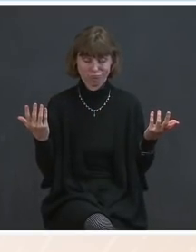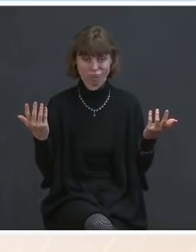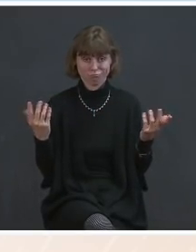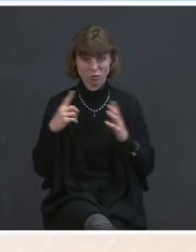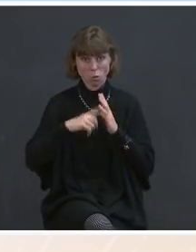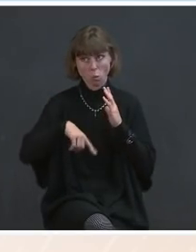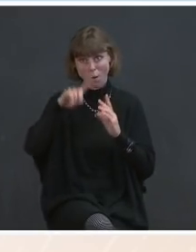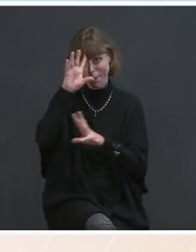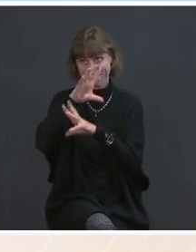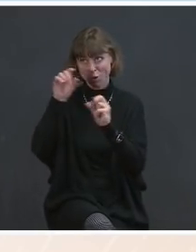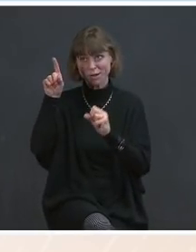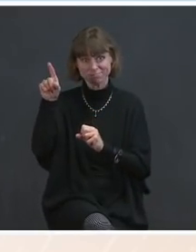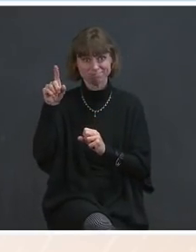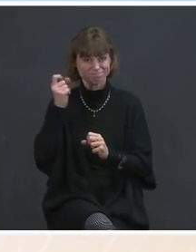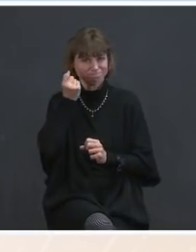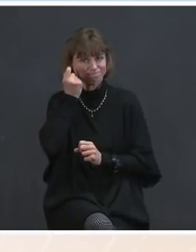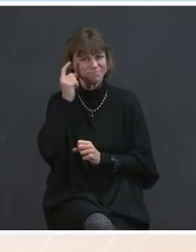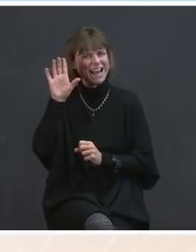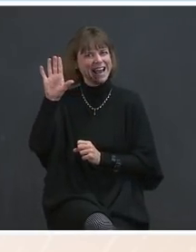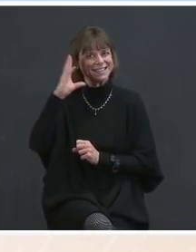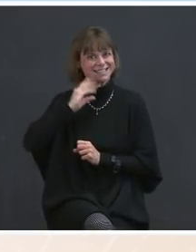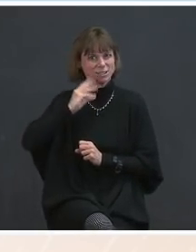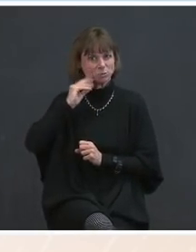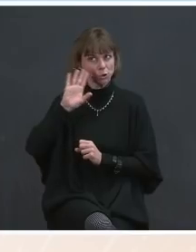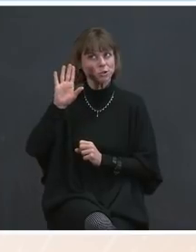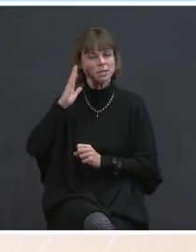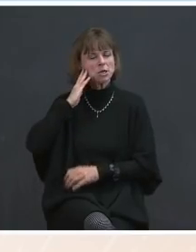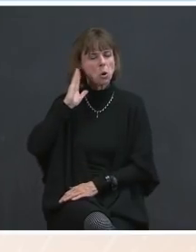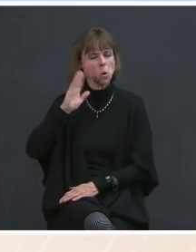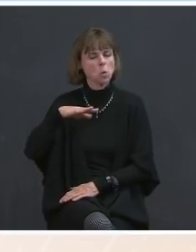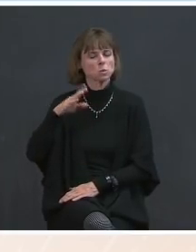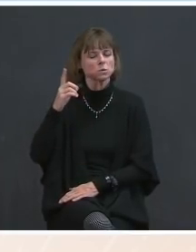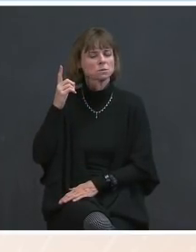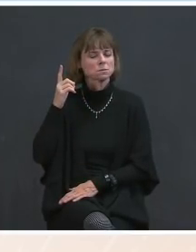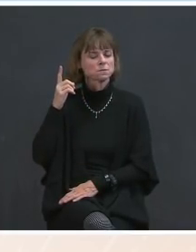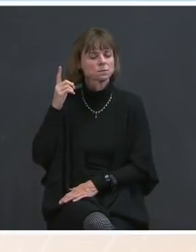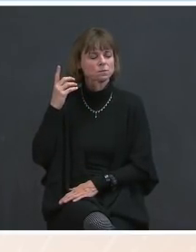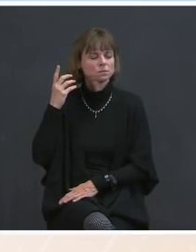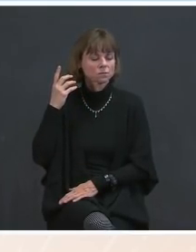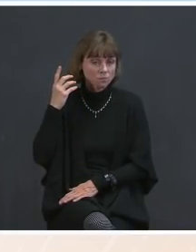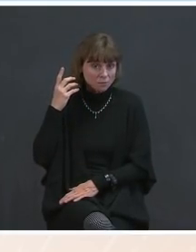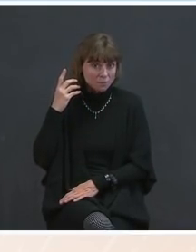recognizes from his own experience is that when it's a package of this size,